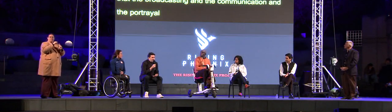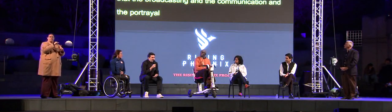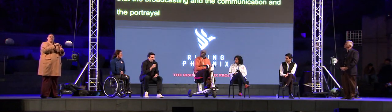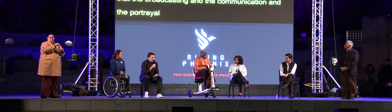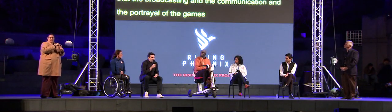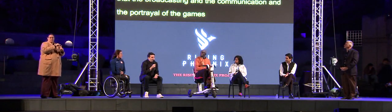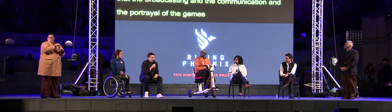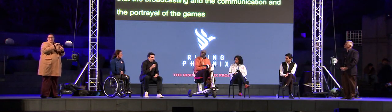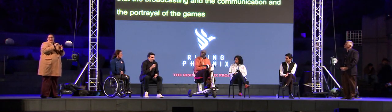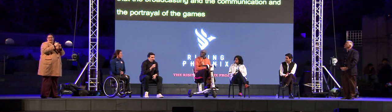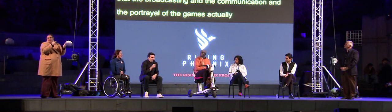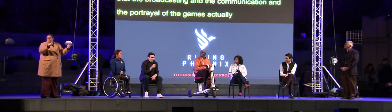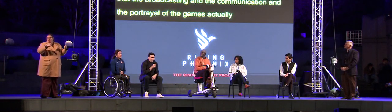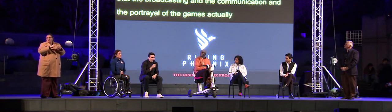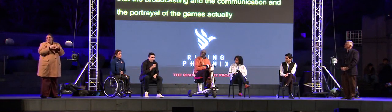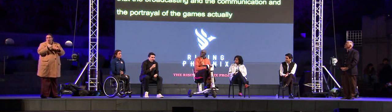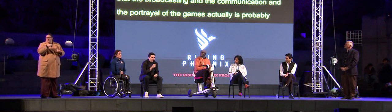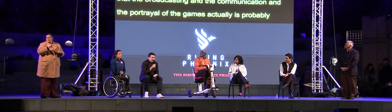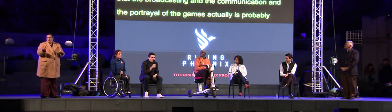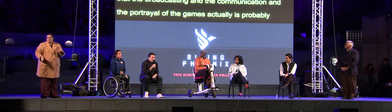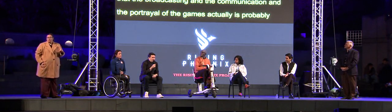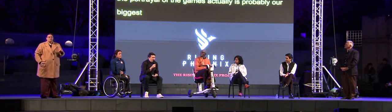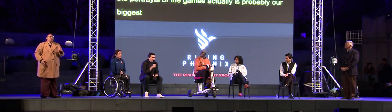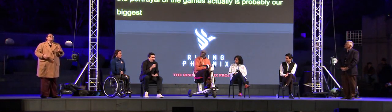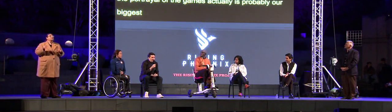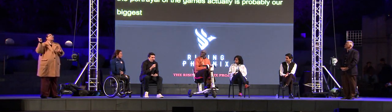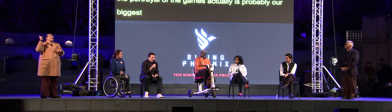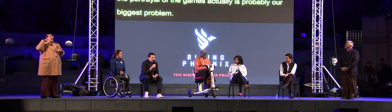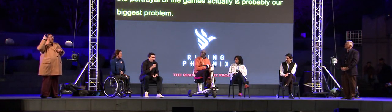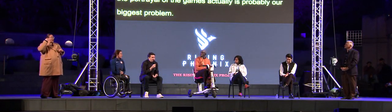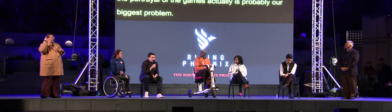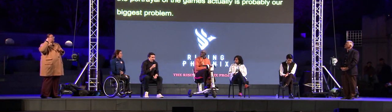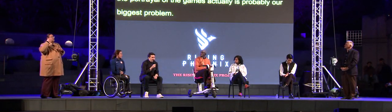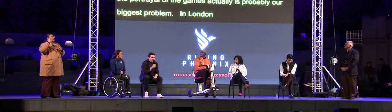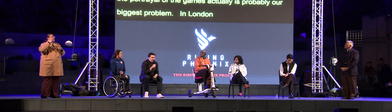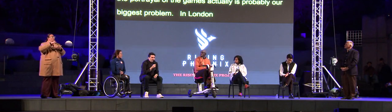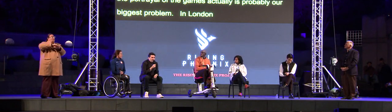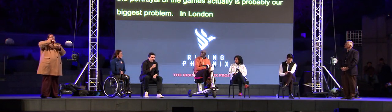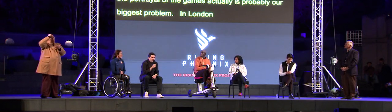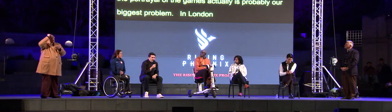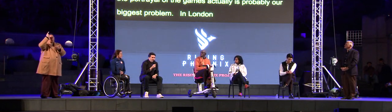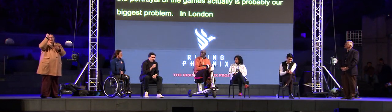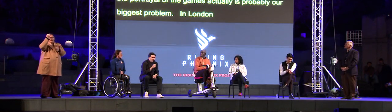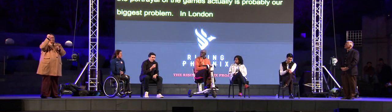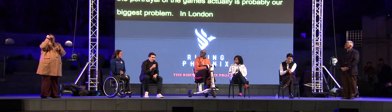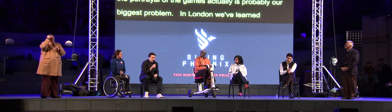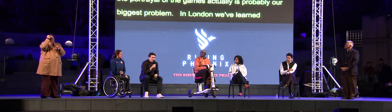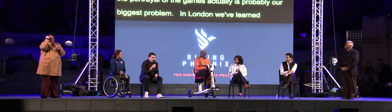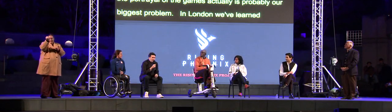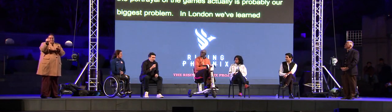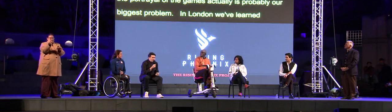its biggest problem. In London, we learnt this really simple thing, which was,